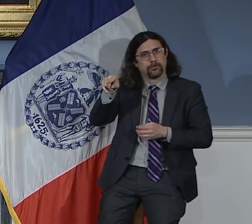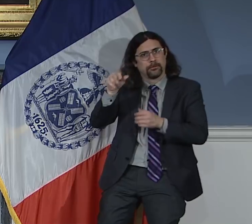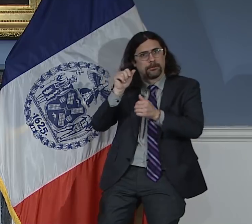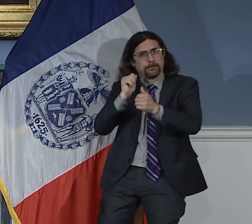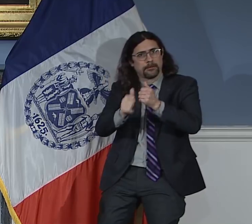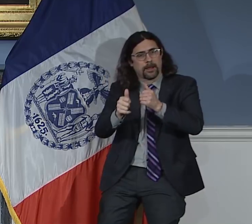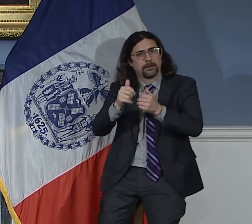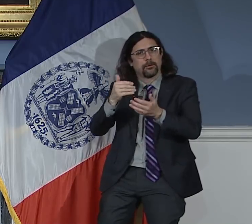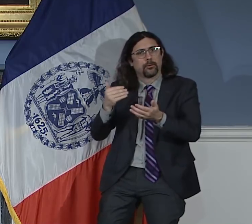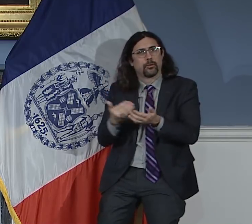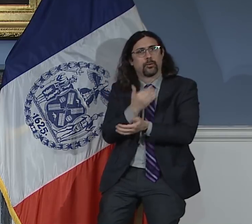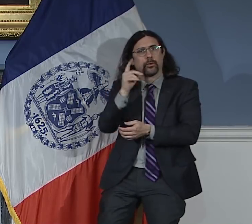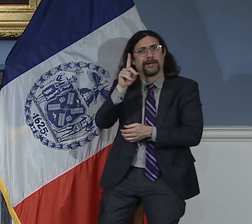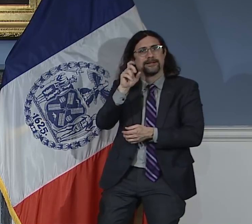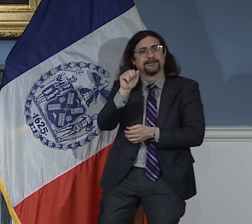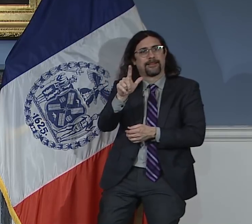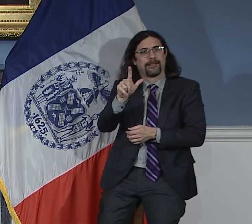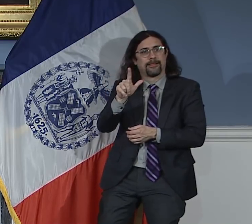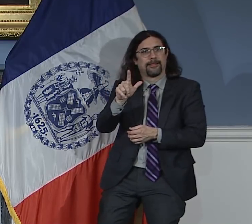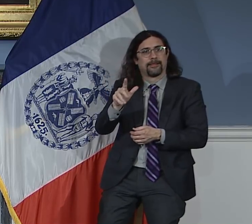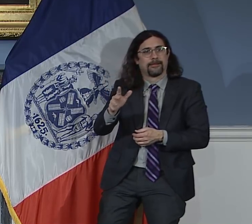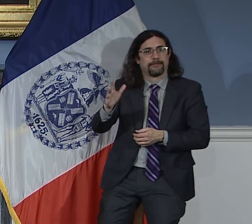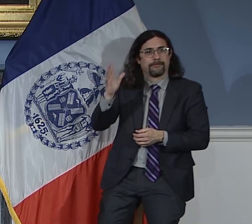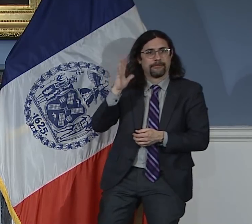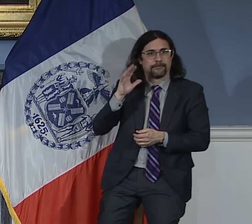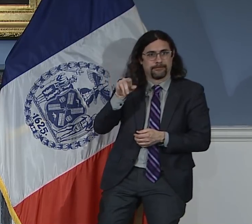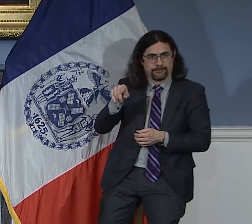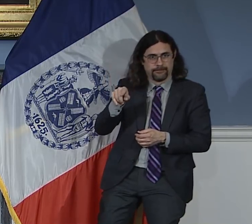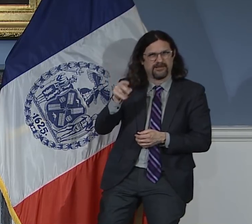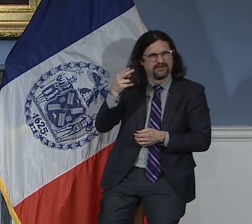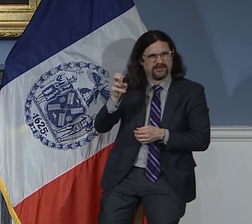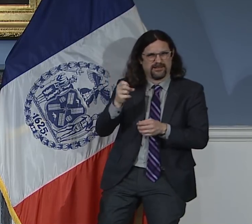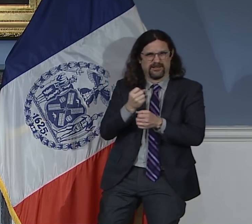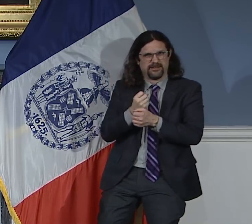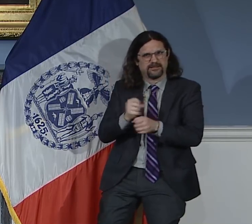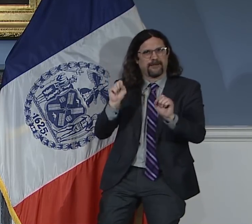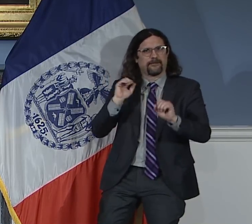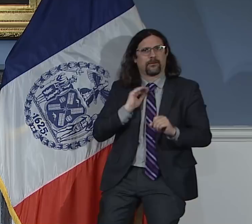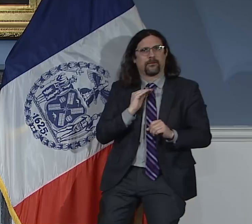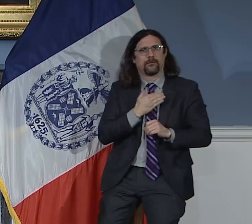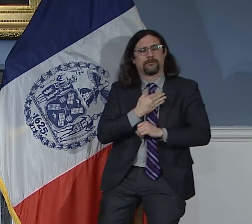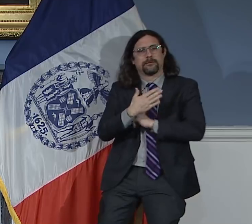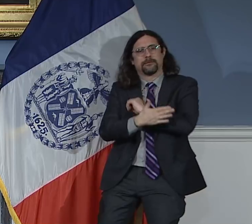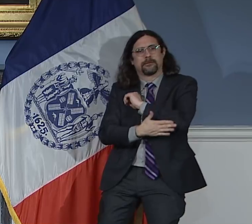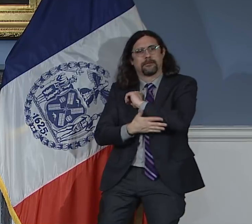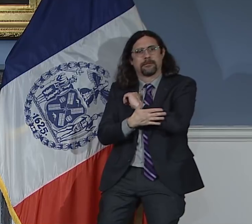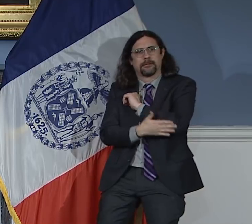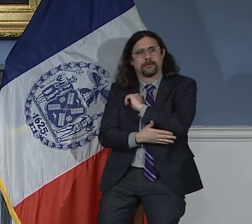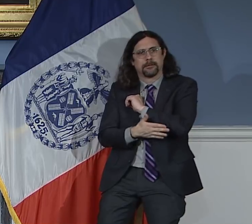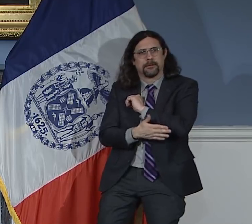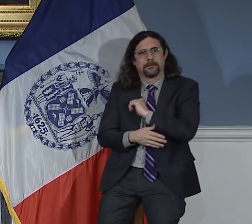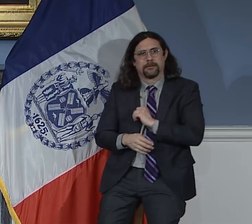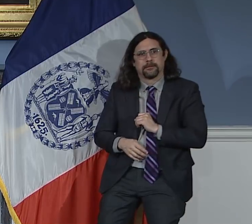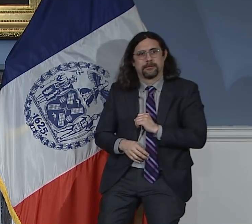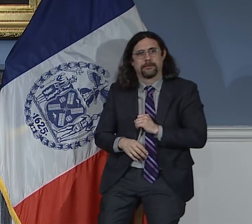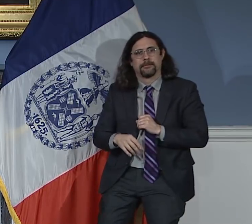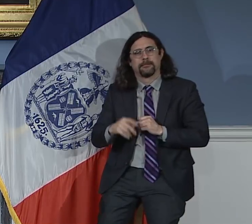OUR NATION NEEDED URGENT AND IMMEDIATE ACTION AND CREATED THE NEW DEAL NDA